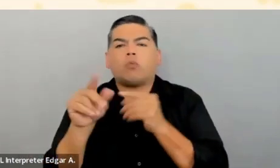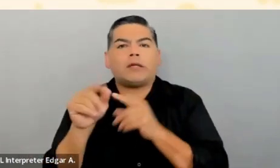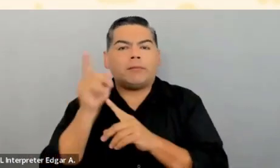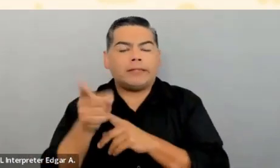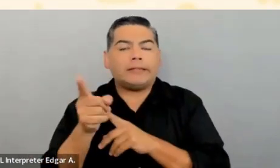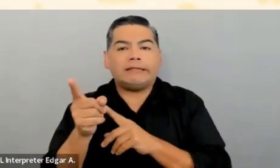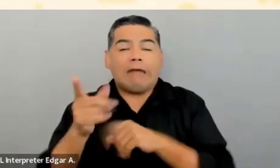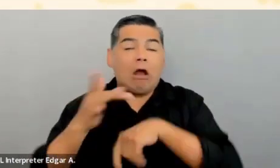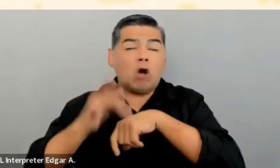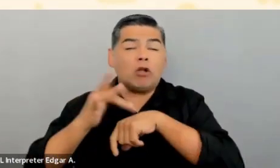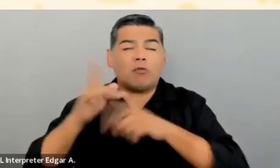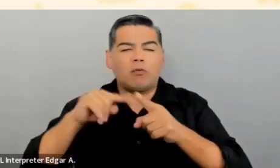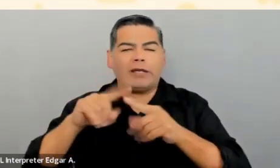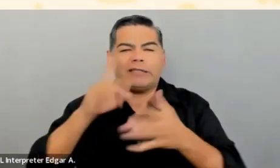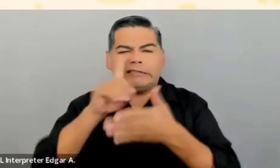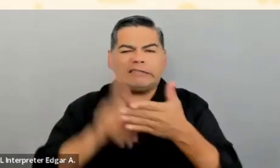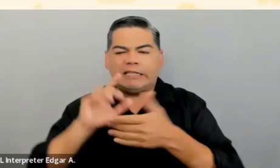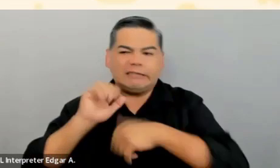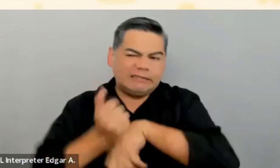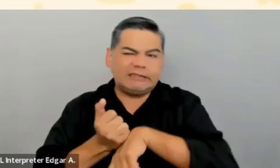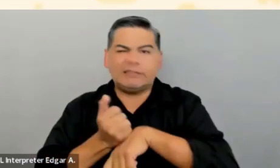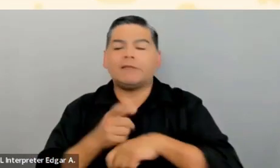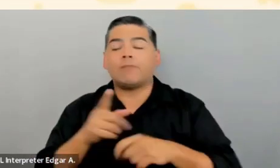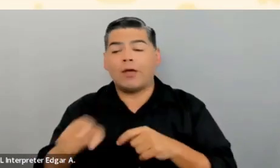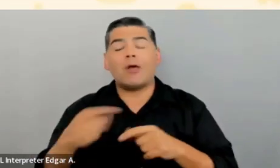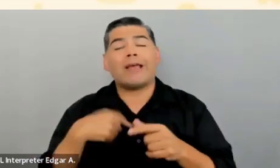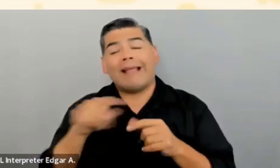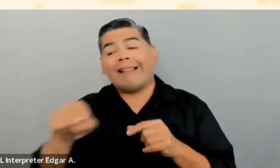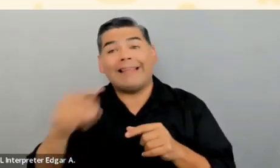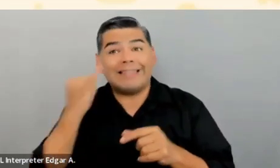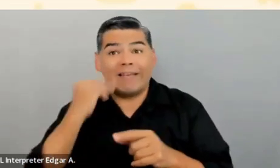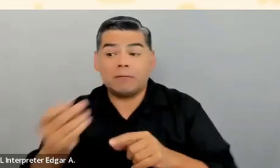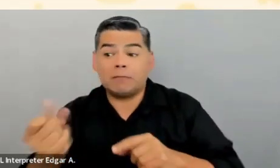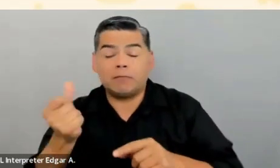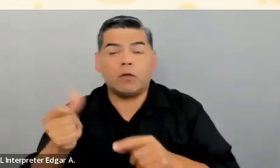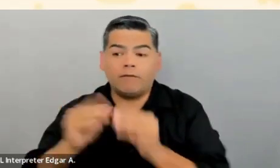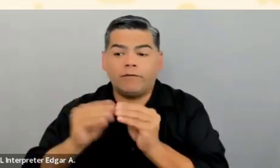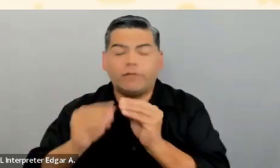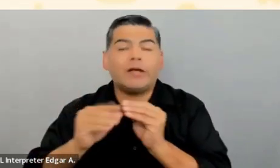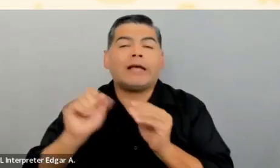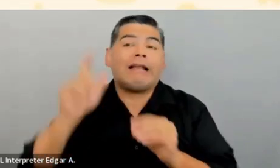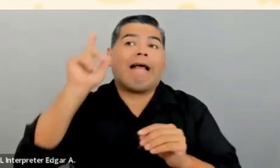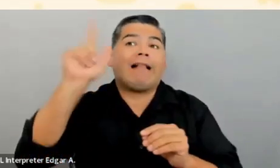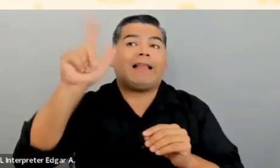in the design stage can end up saving us dozens of hours at the end of the build.